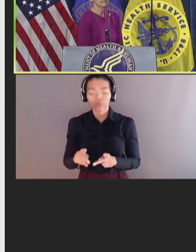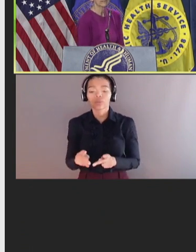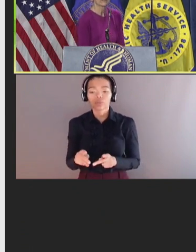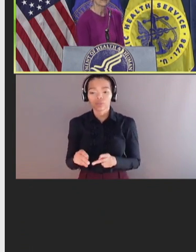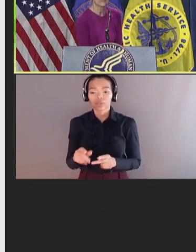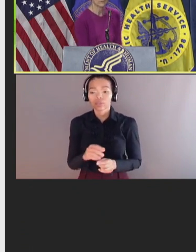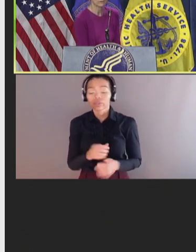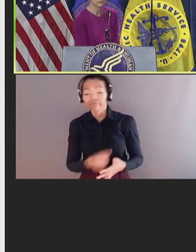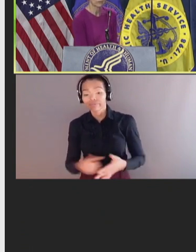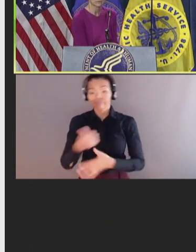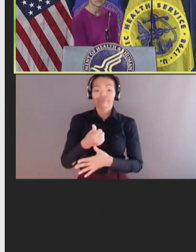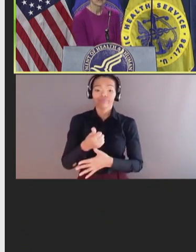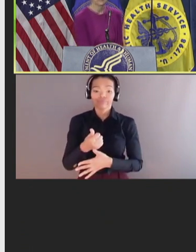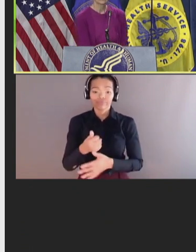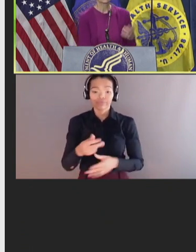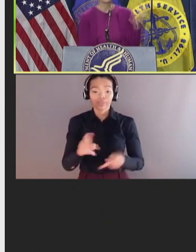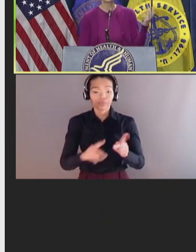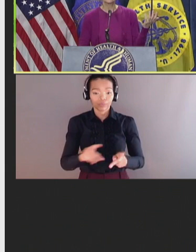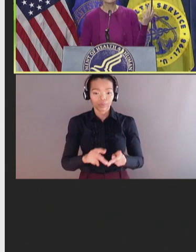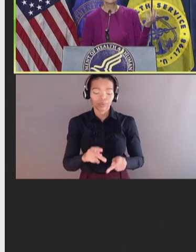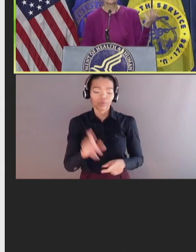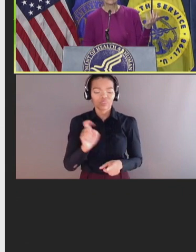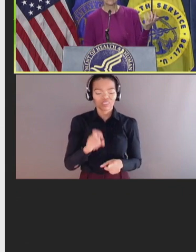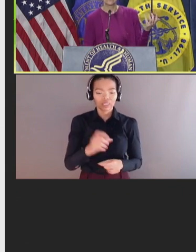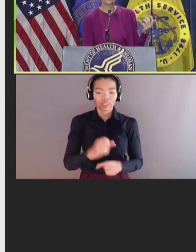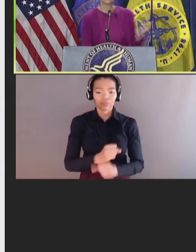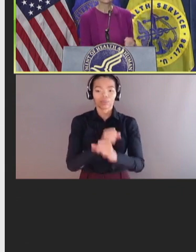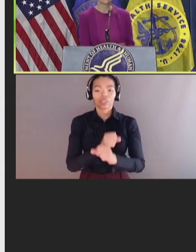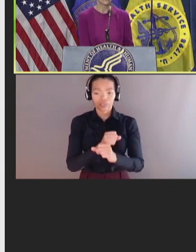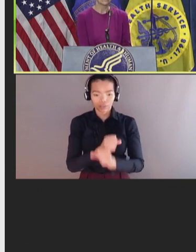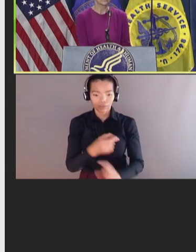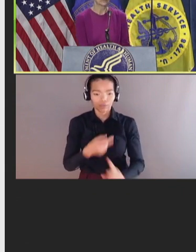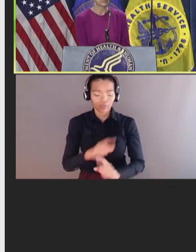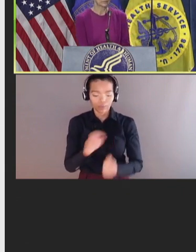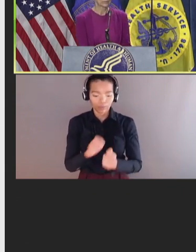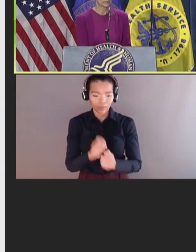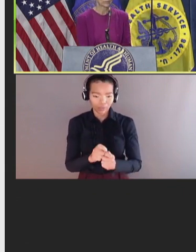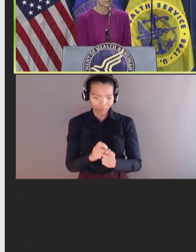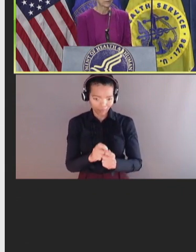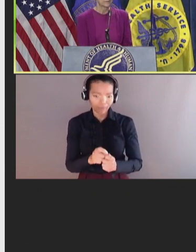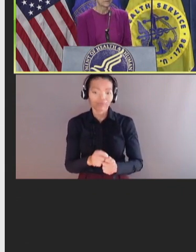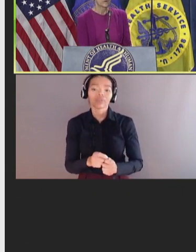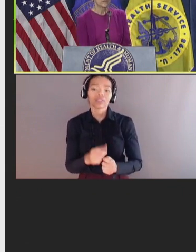vaccine the most. There are two things in this definition that are really important. One is,